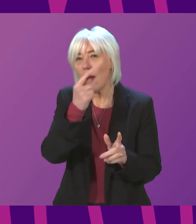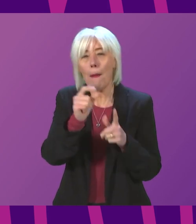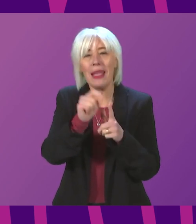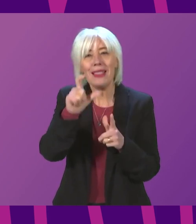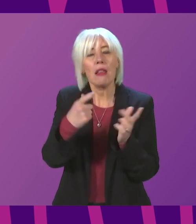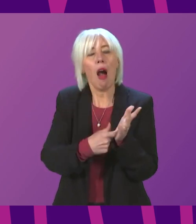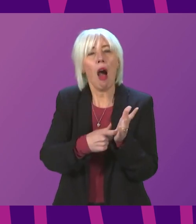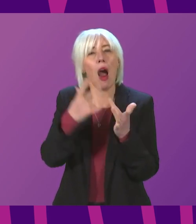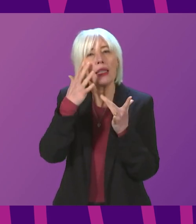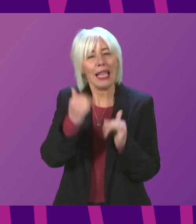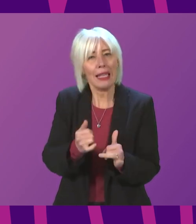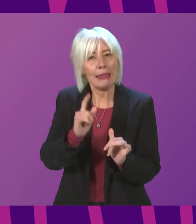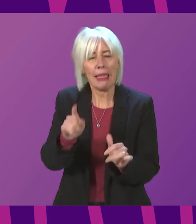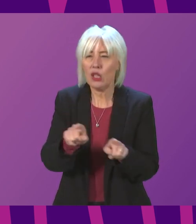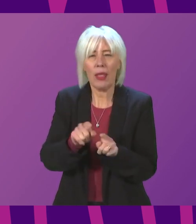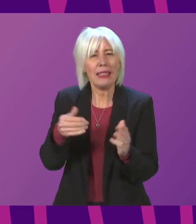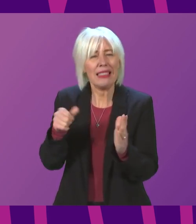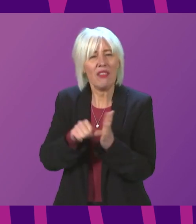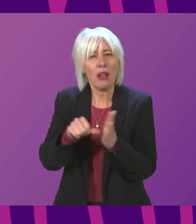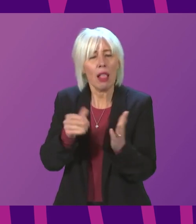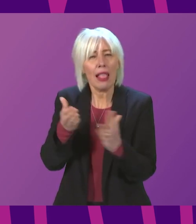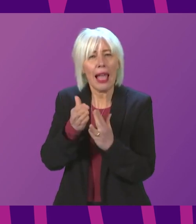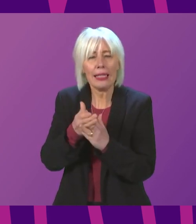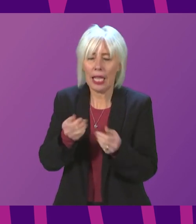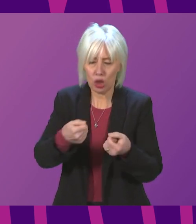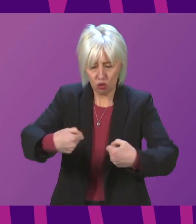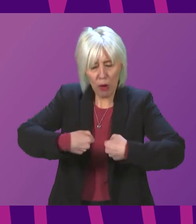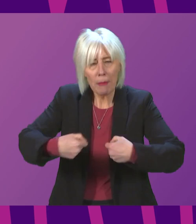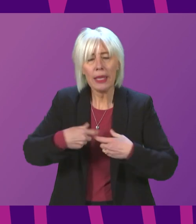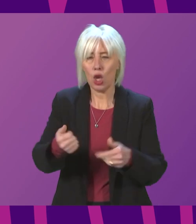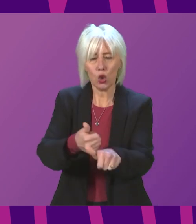have had difficulty in accessing the treatment and support that they need. Given the change